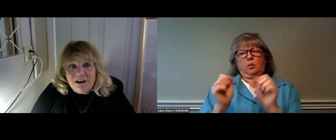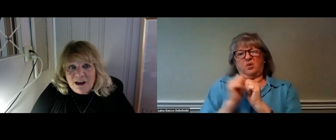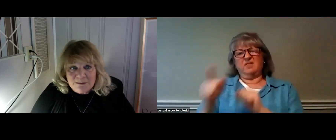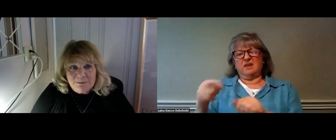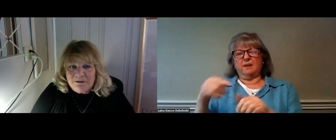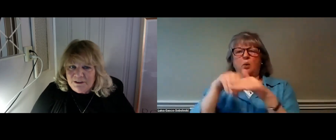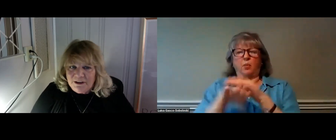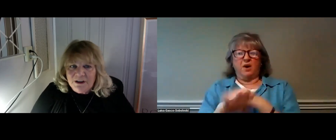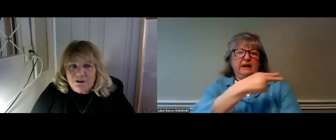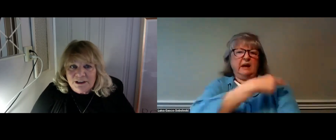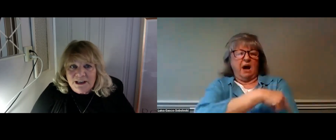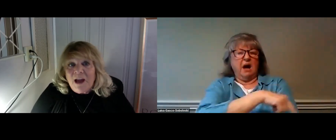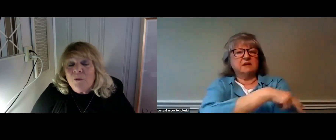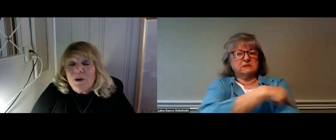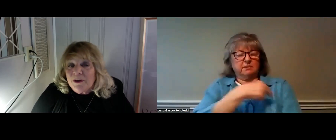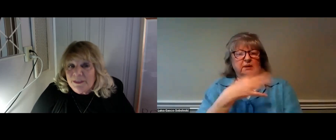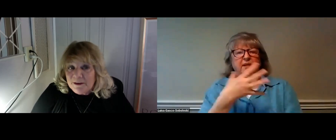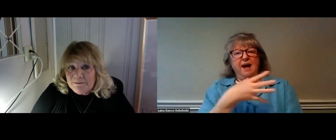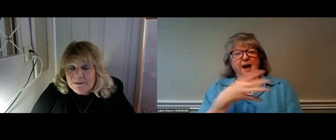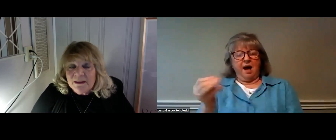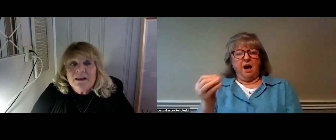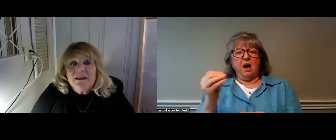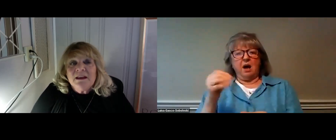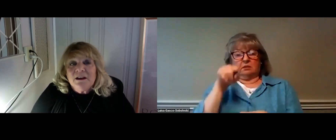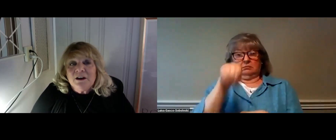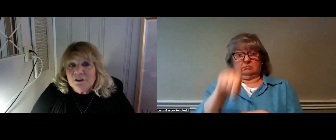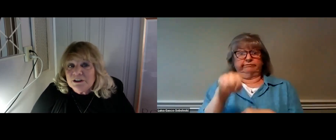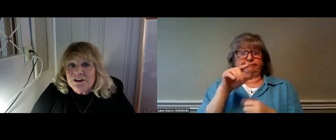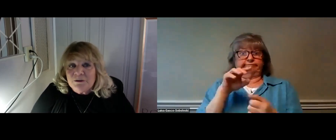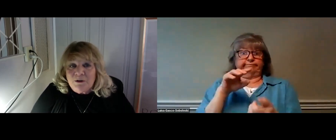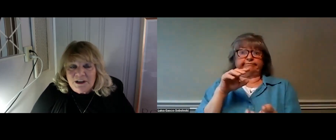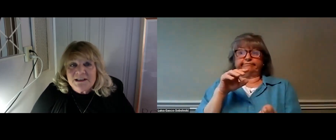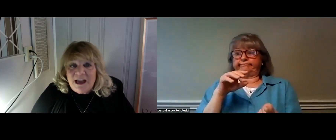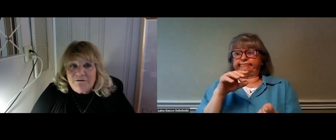hospital very early. I went with him early in the morning to have the